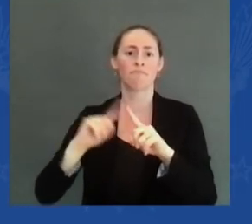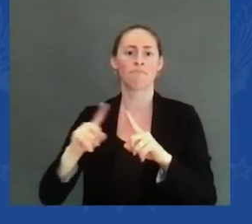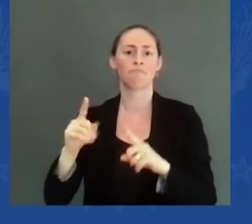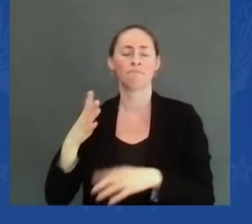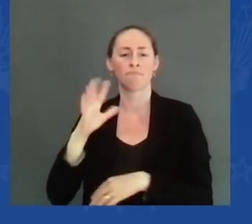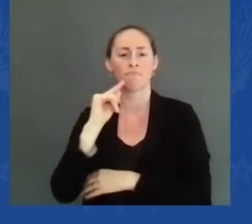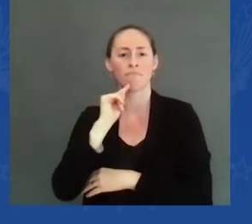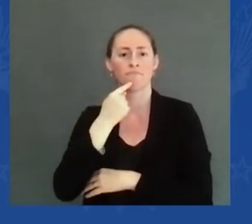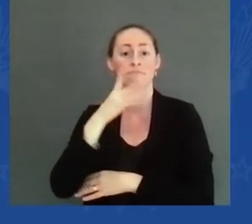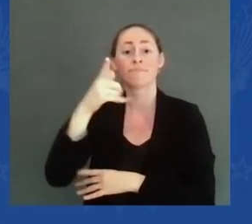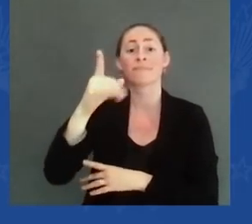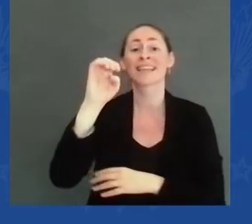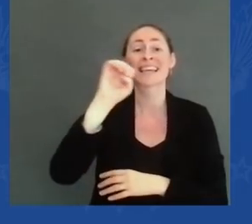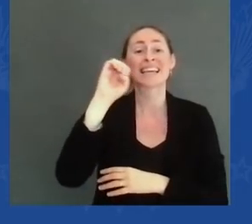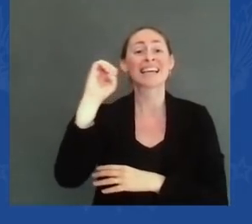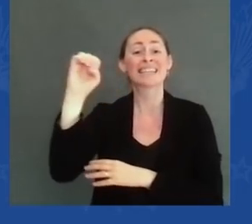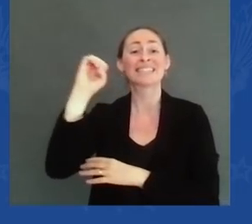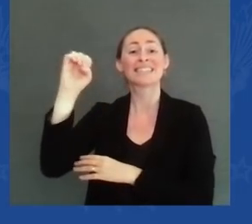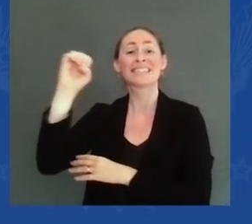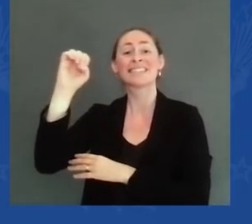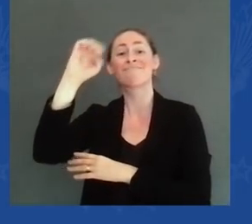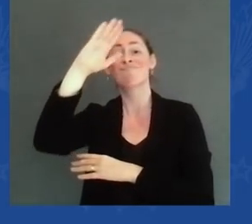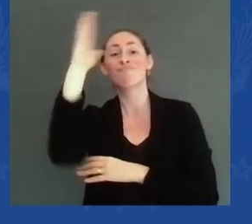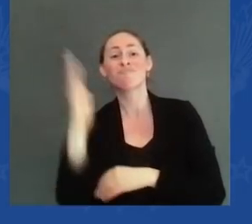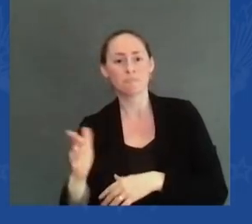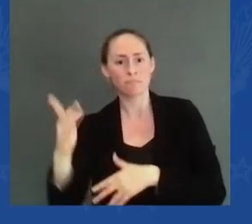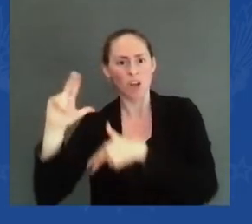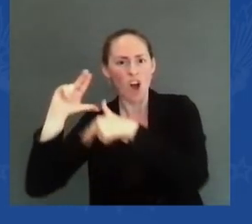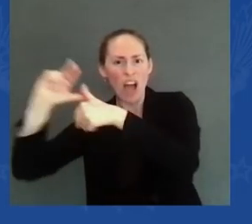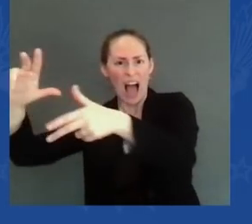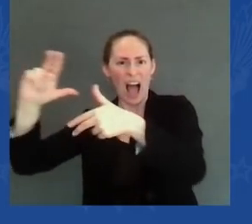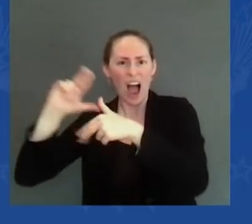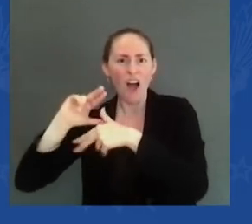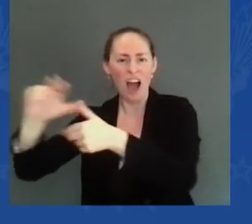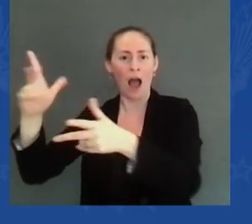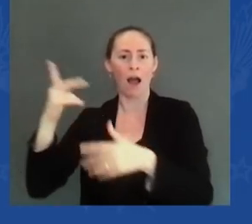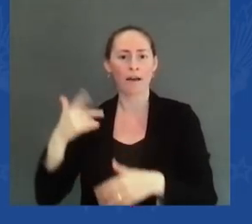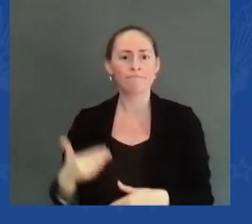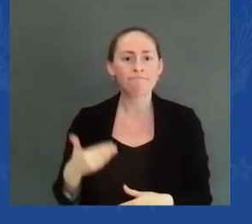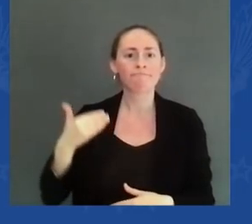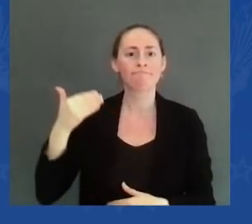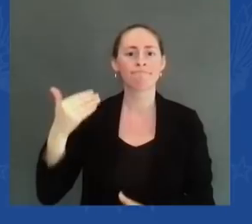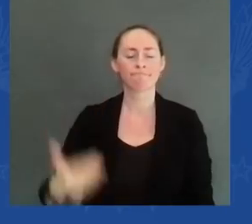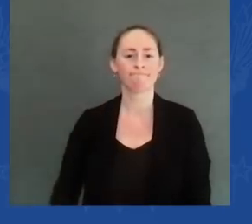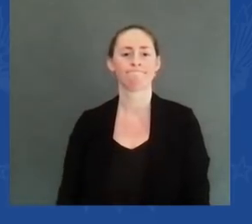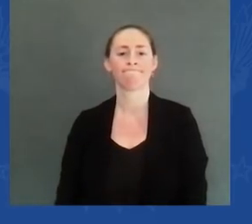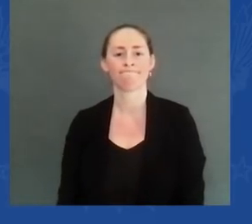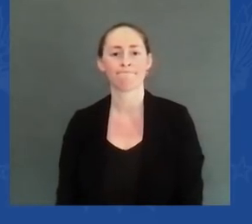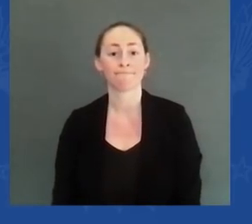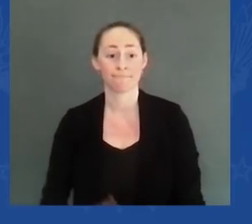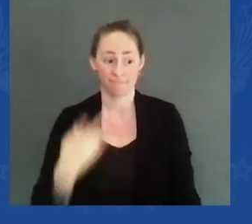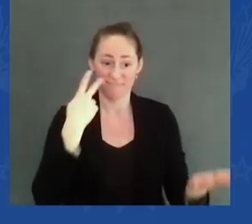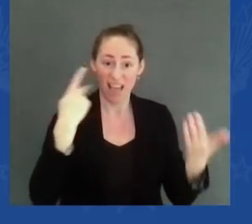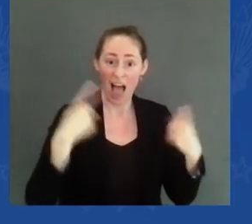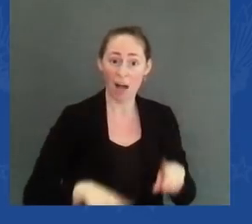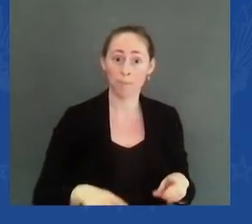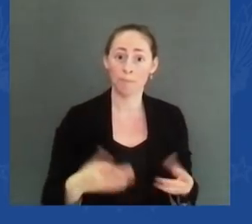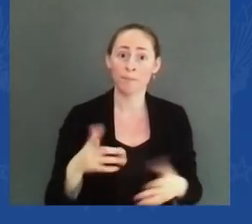And I saw the human and physical costs firsthand, as I said, in Louisiana. But, Governor, you called Phil Murphy,